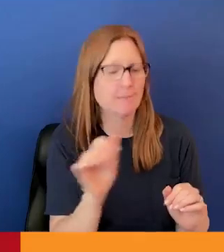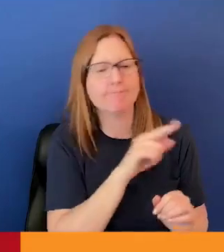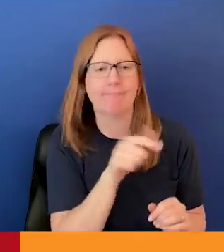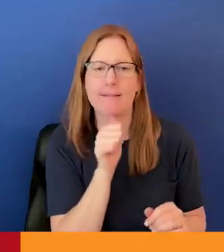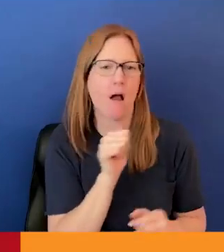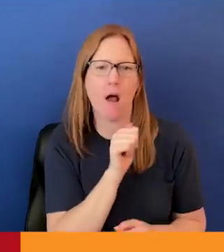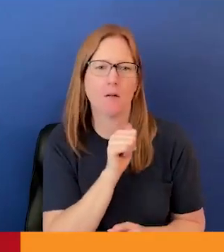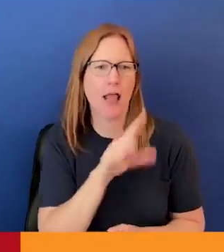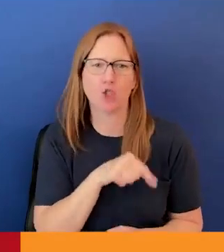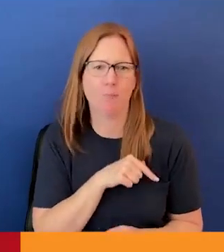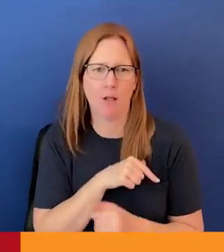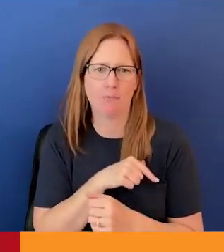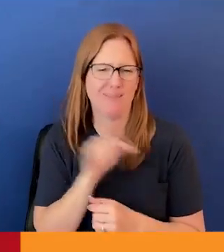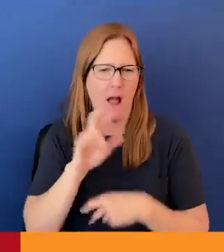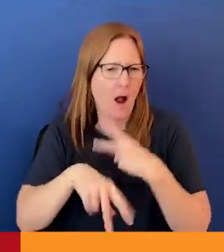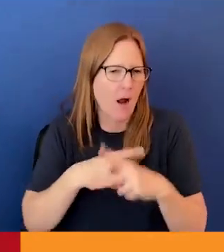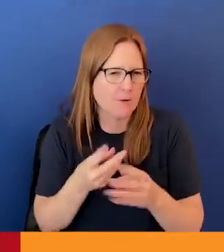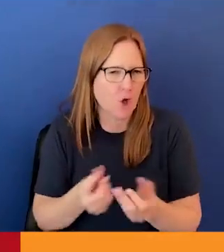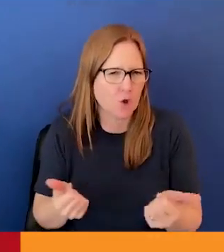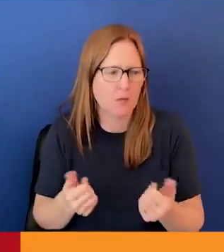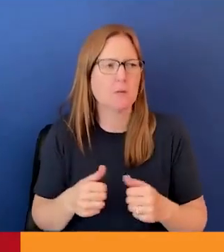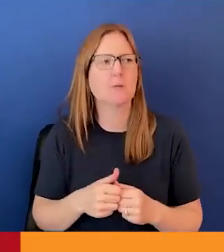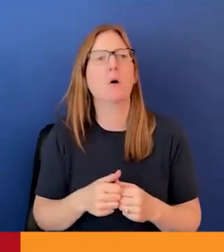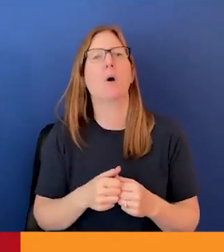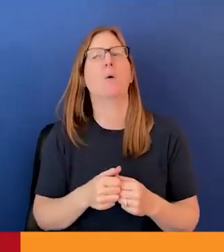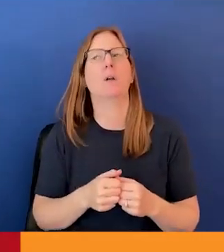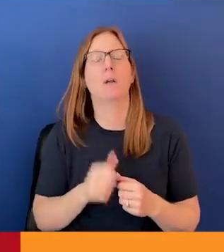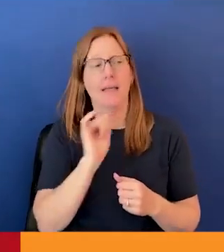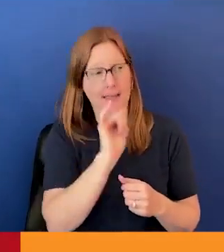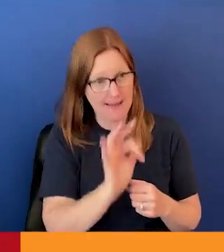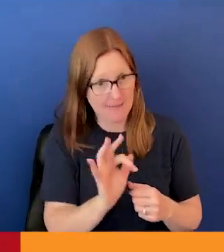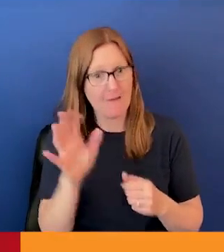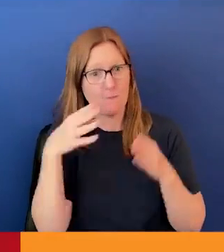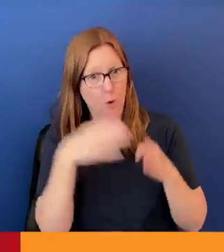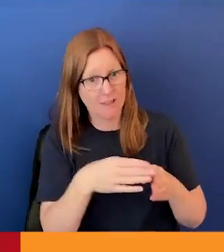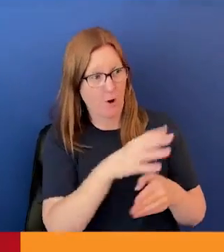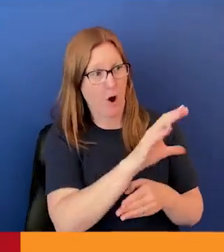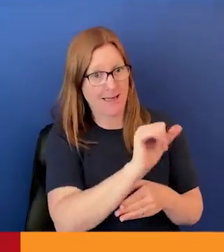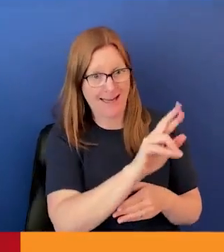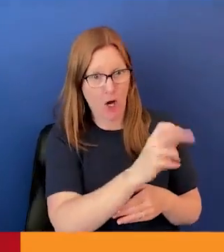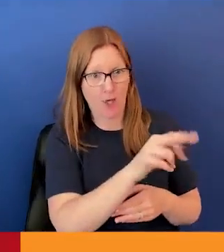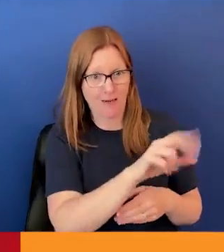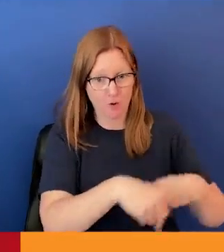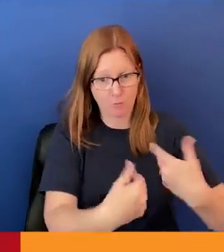So, if it is caregivers of children in focus, then it would be